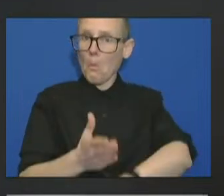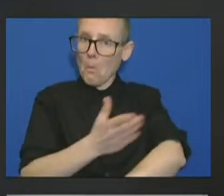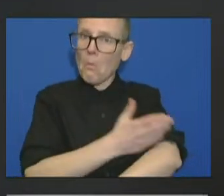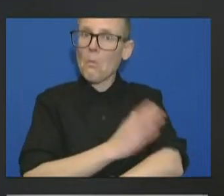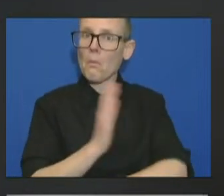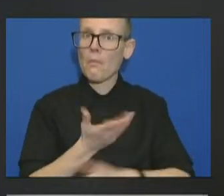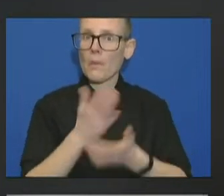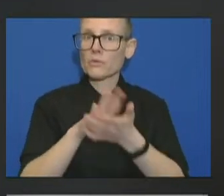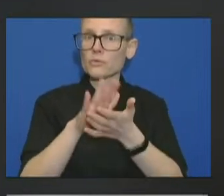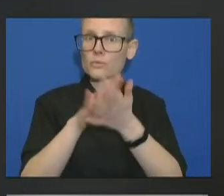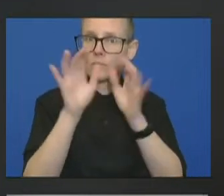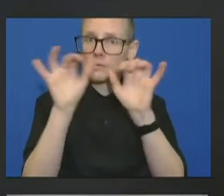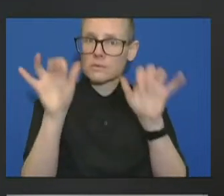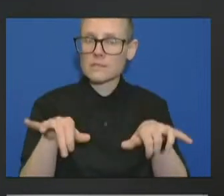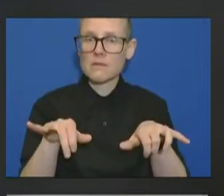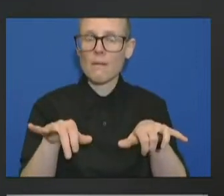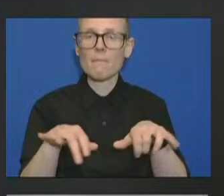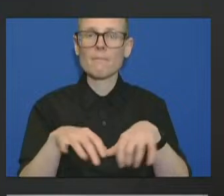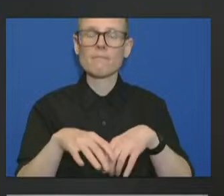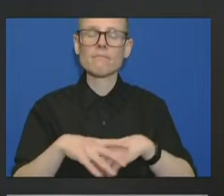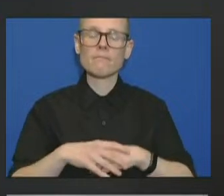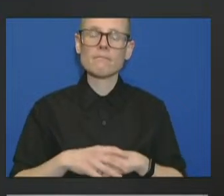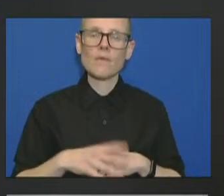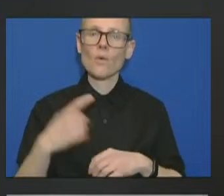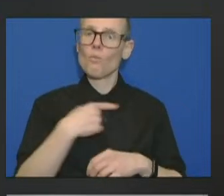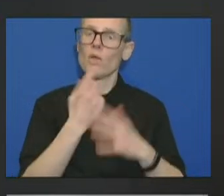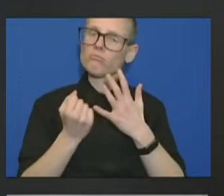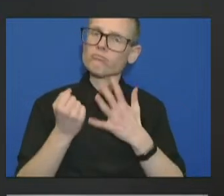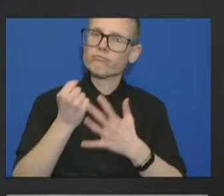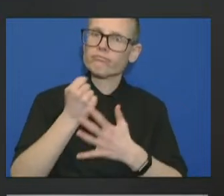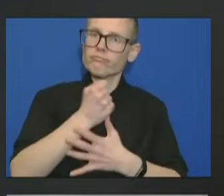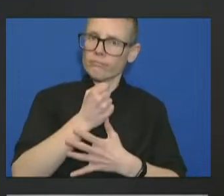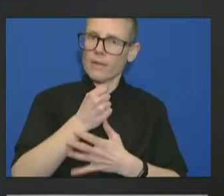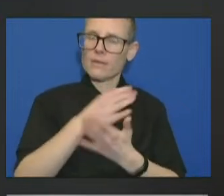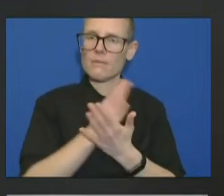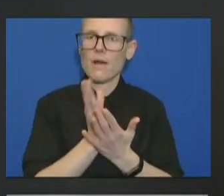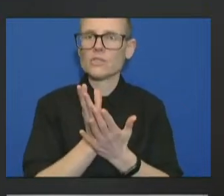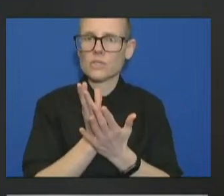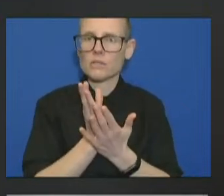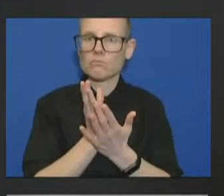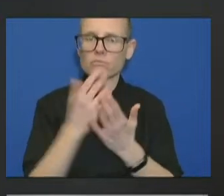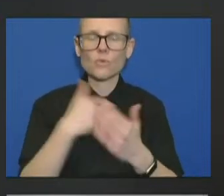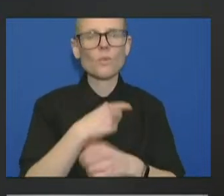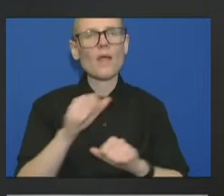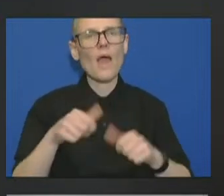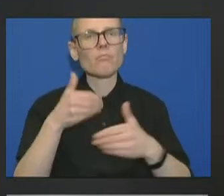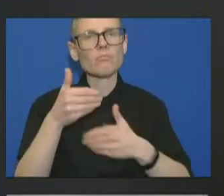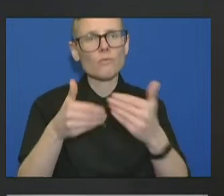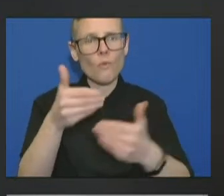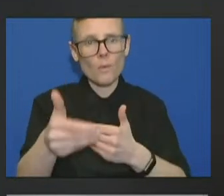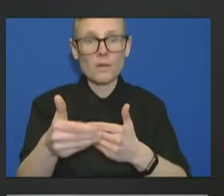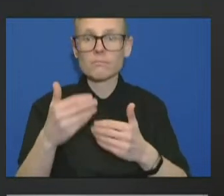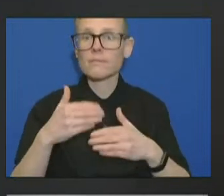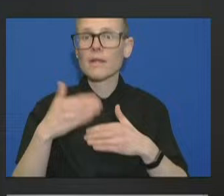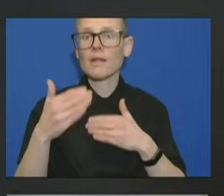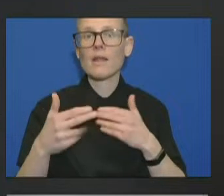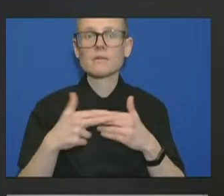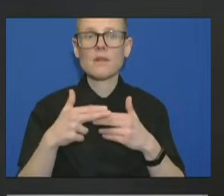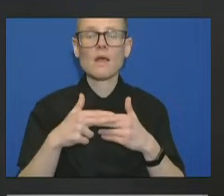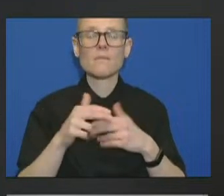space. These are ideas that we think would enhance the school system in a meaningful way, and